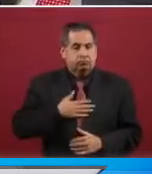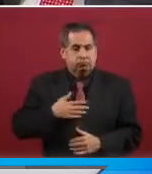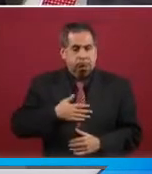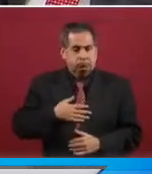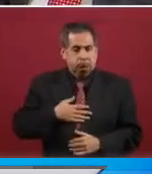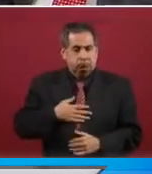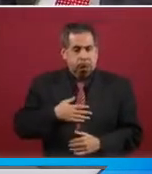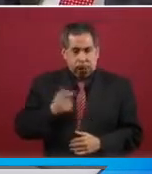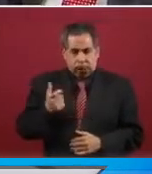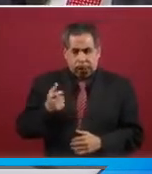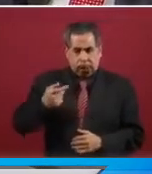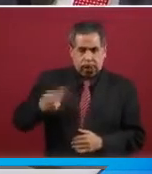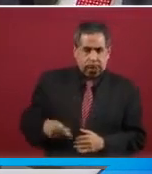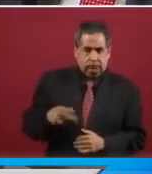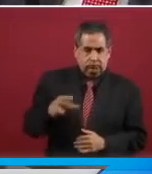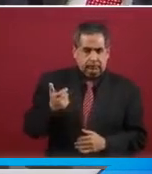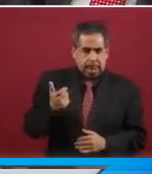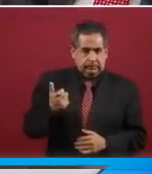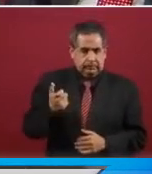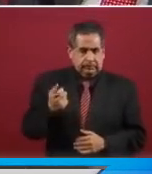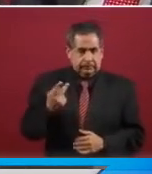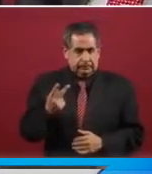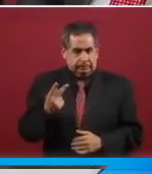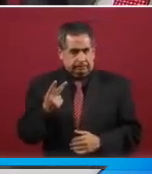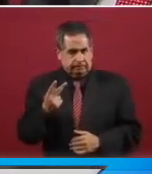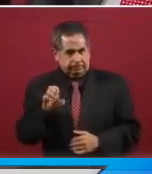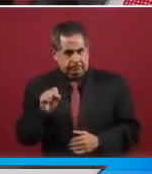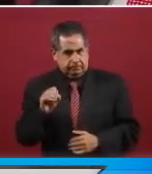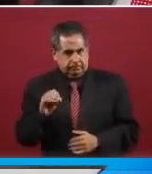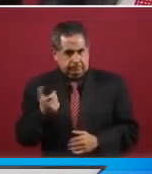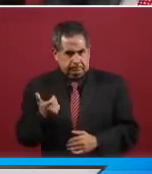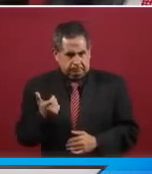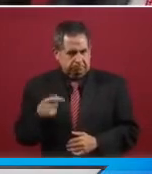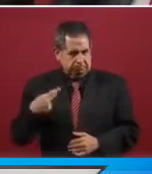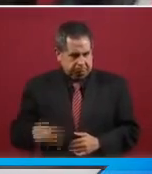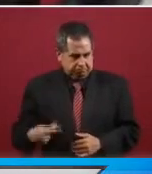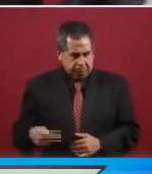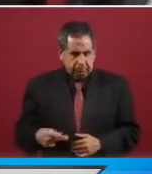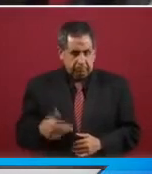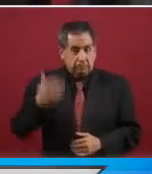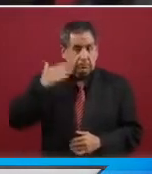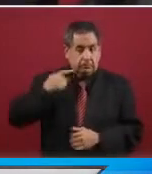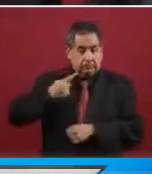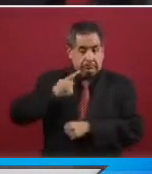it will be satisfactory for the Mexican economy to approve the T-MEC that it estimates will be ratified soon